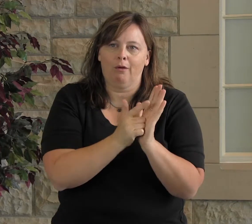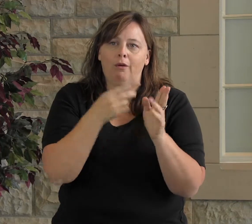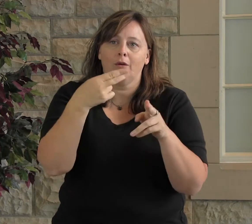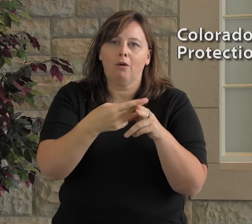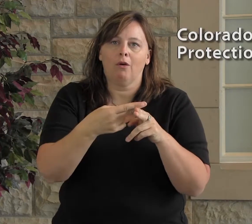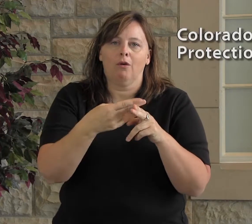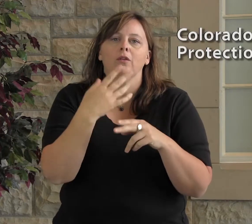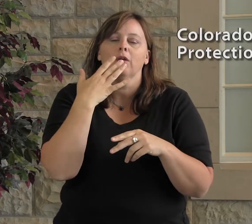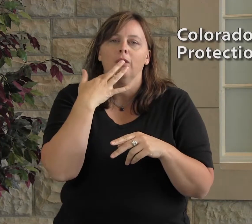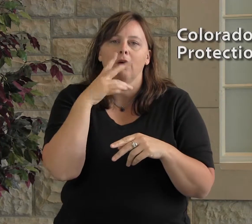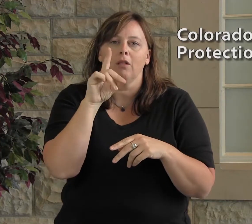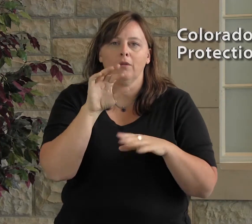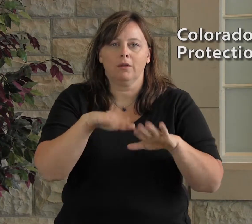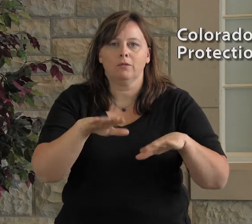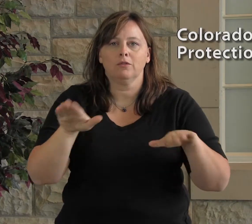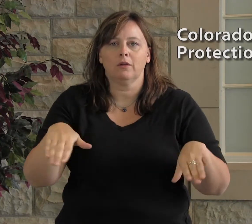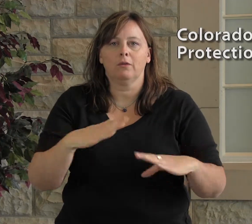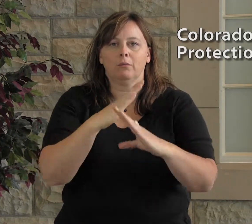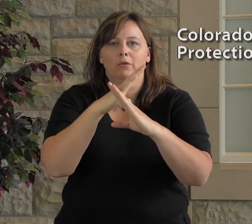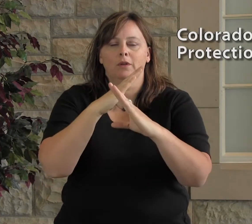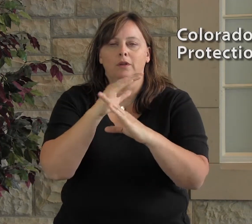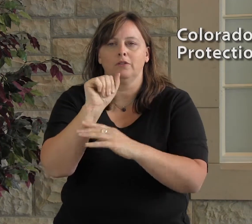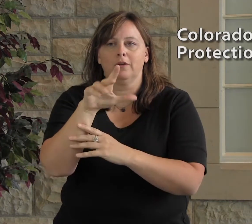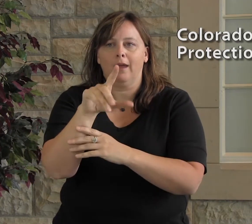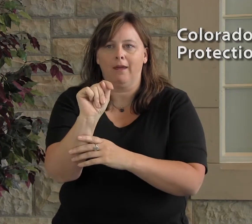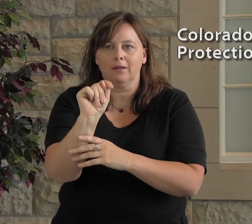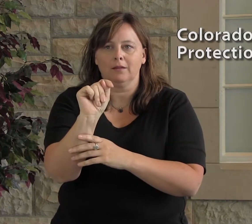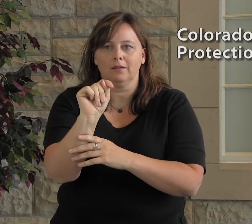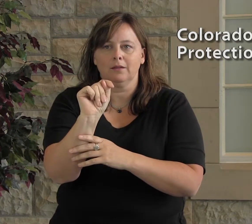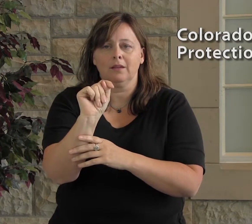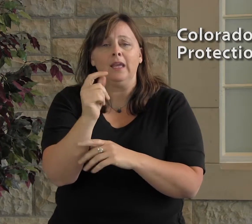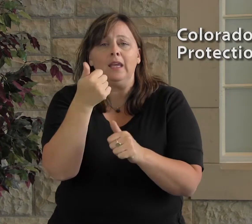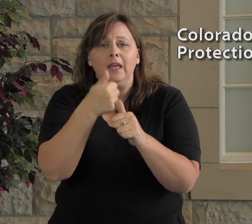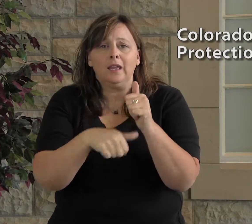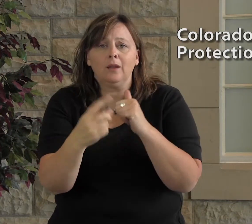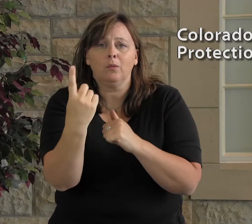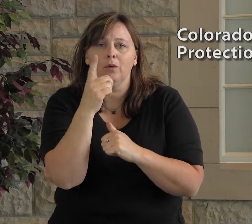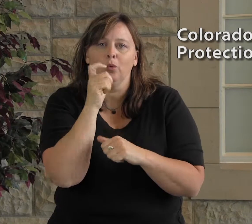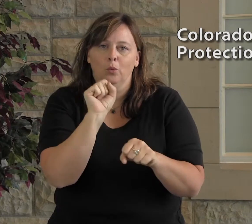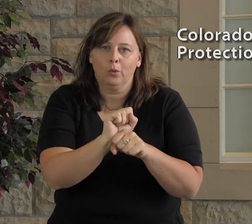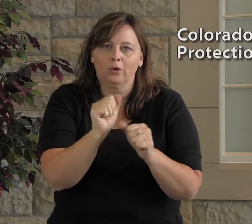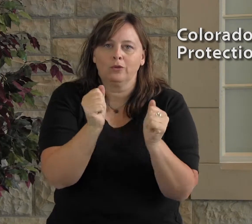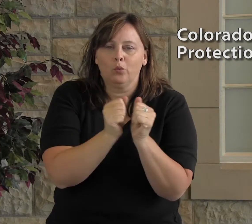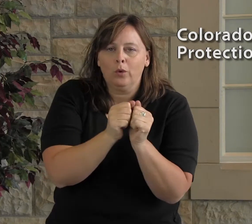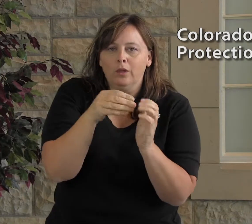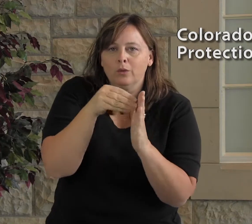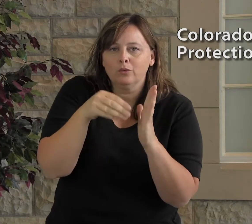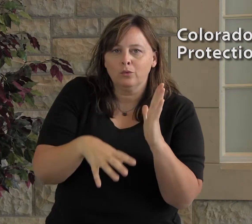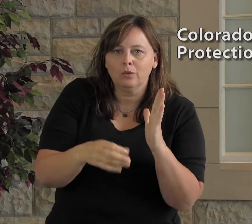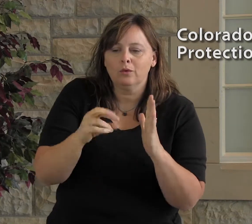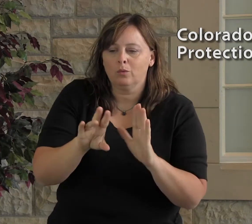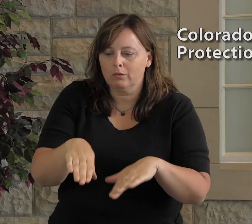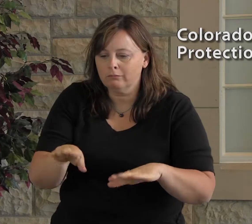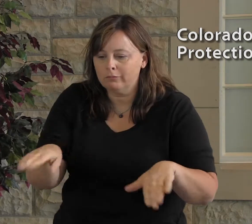that means you must also follow the law called the Colorado Child Protection Act. Anyone who works with